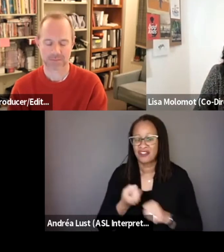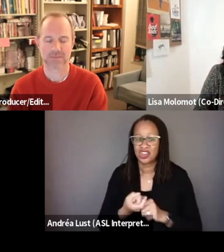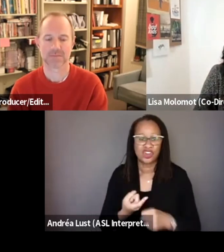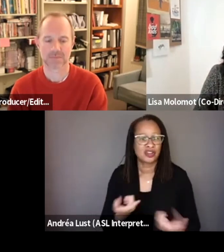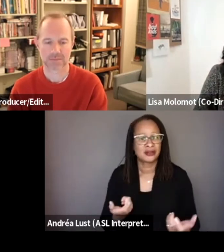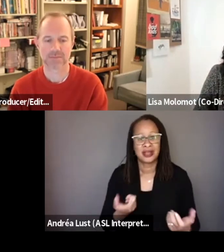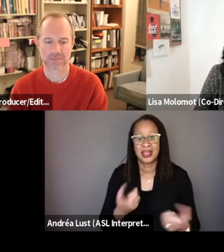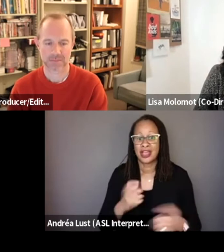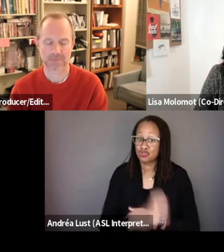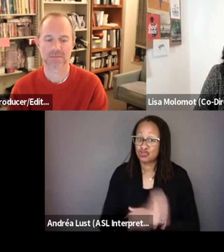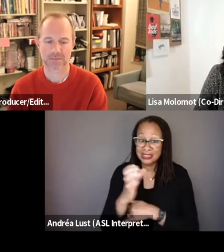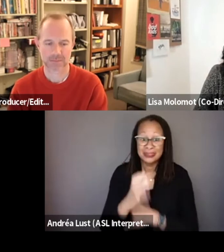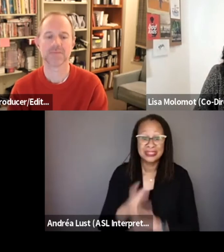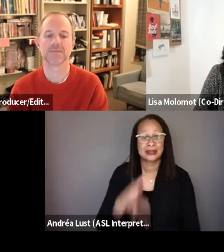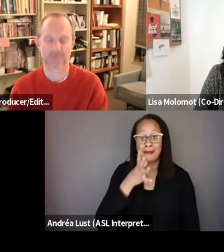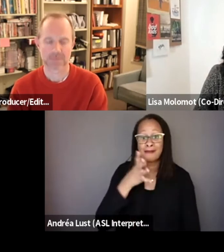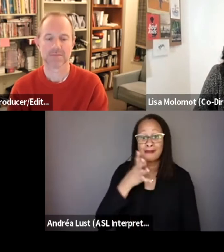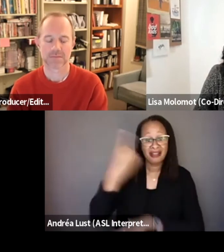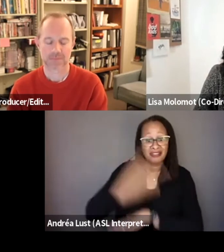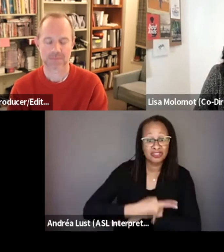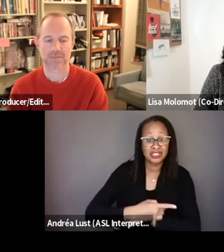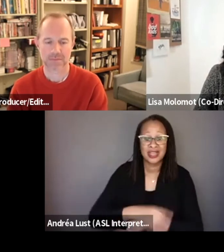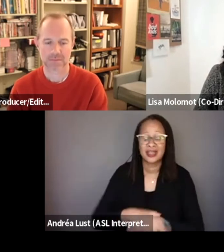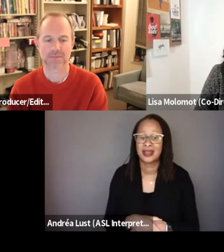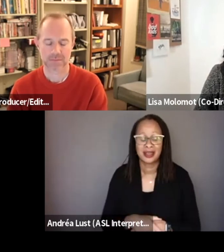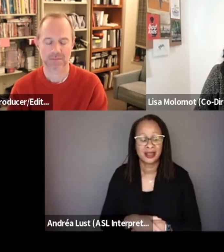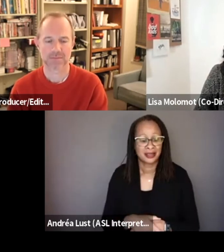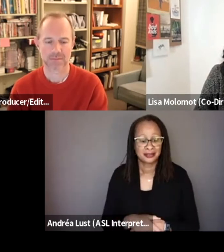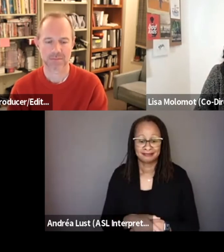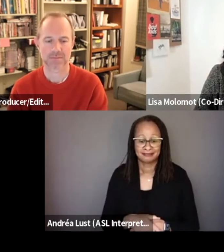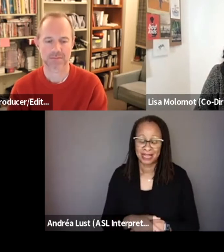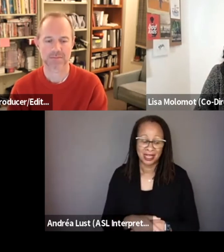every mother's day for my mother-in-law, you know.